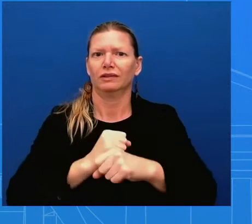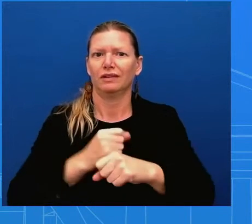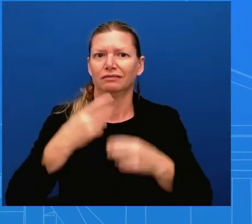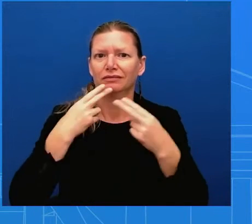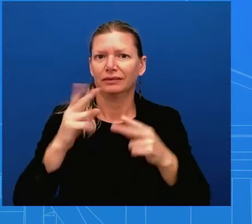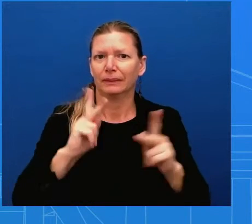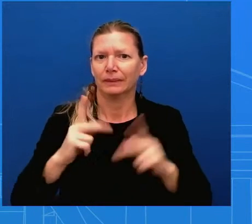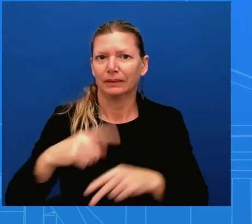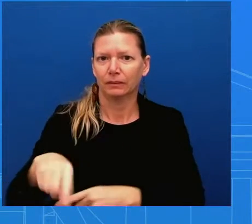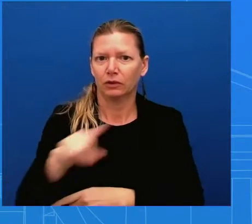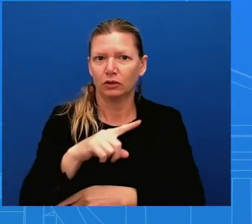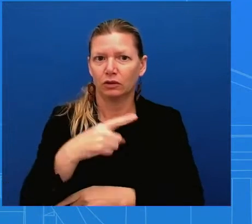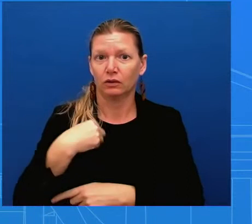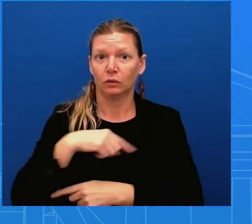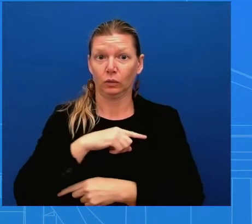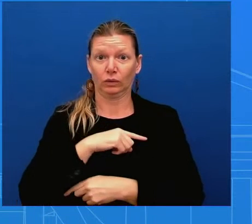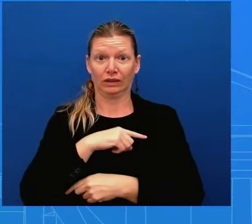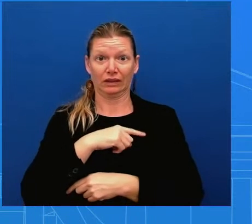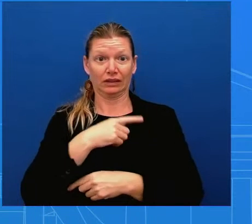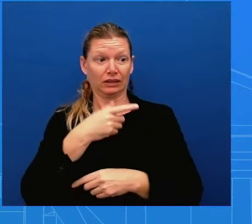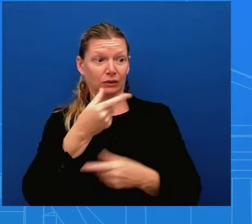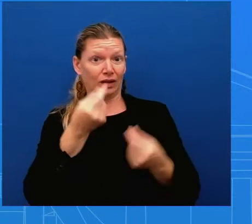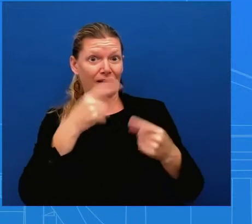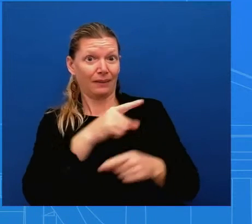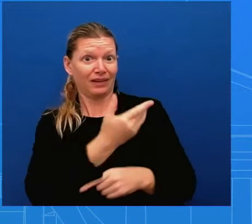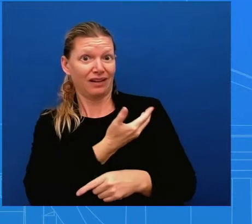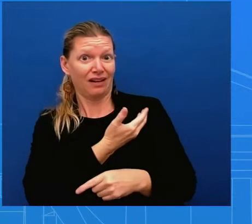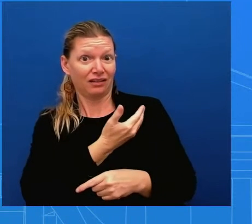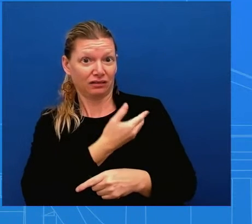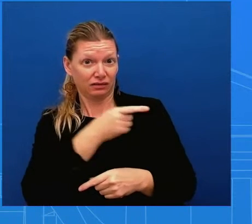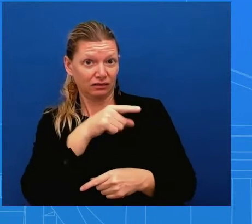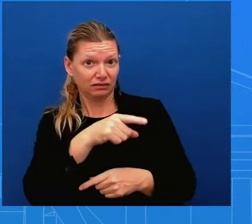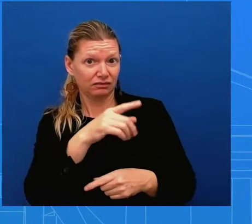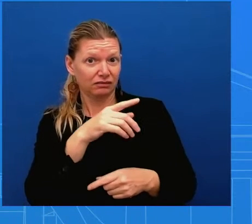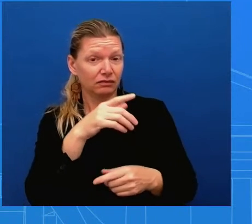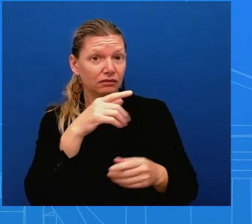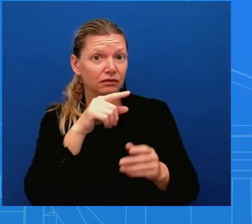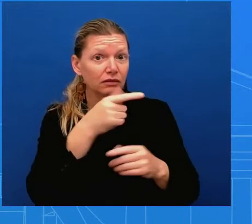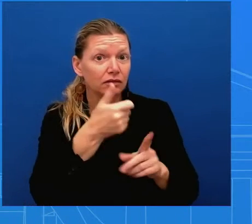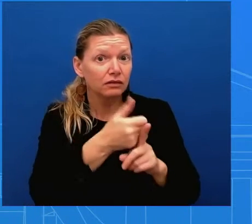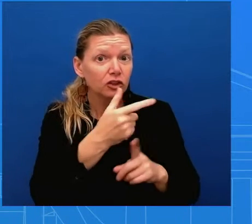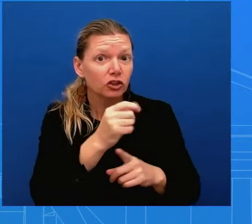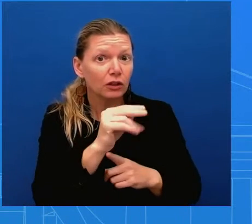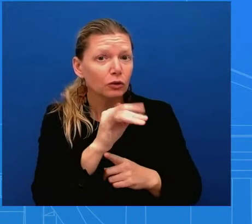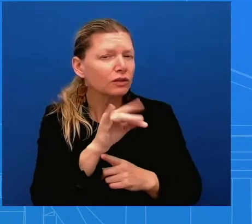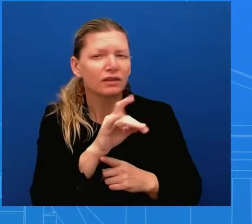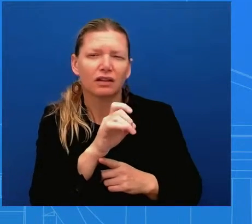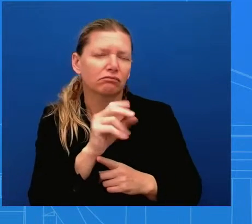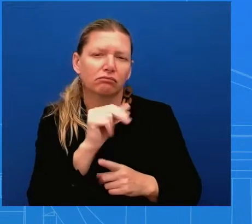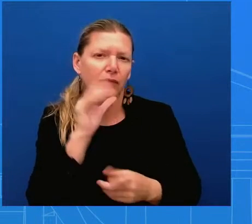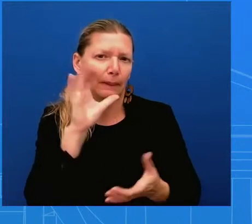Five, the United States will continue to lead international efforts to surge humanitarian assistance throughout the Gaza Strip